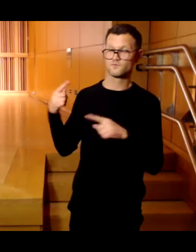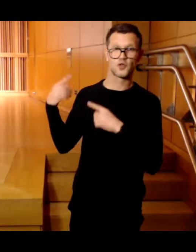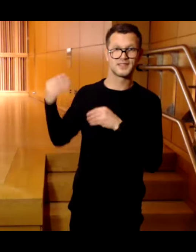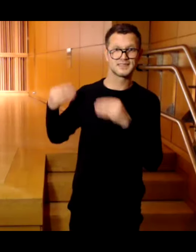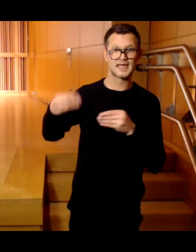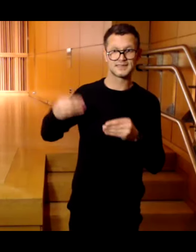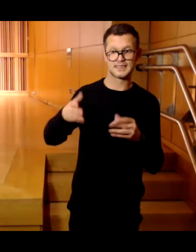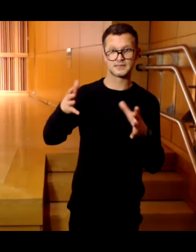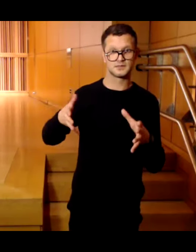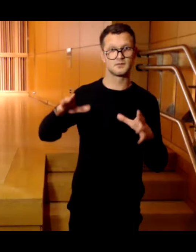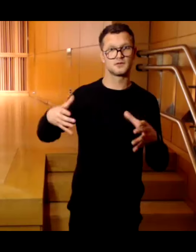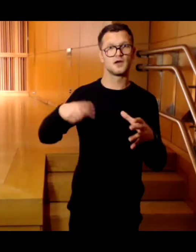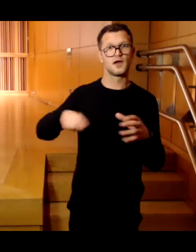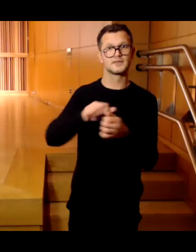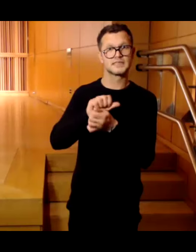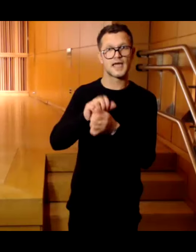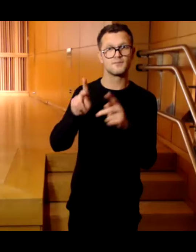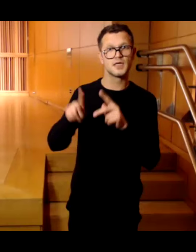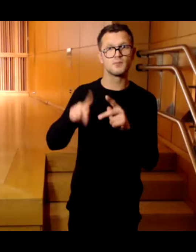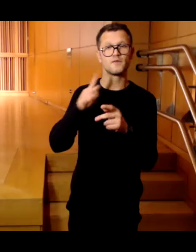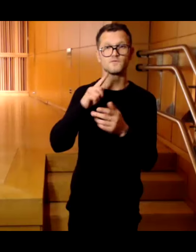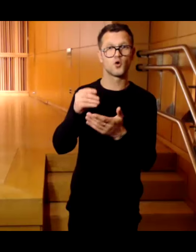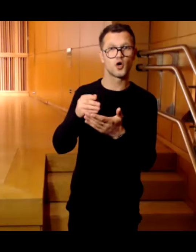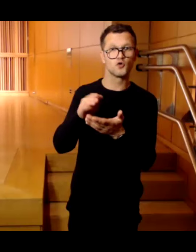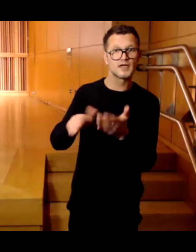the examples of bondage and redemption that stand at the heart of Christian belief have.